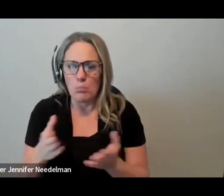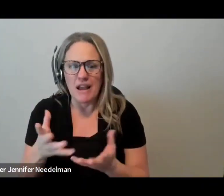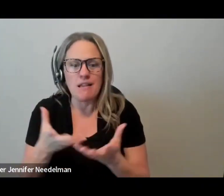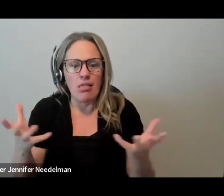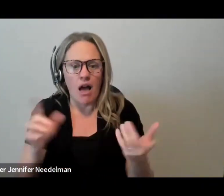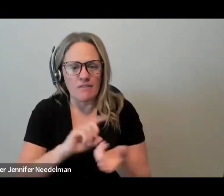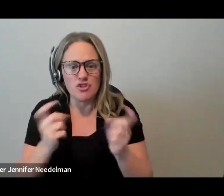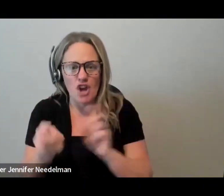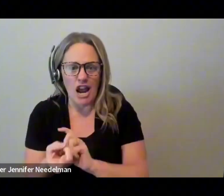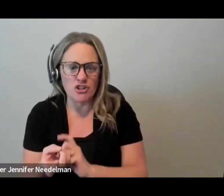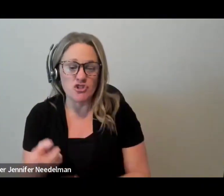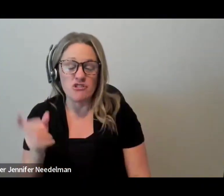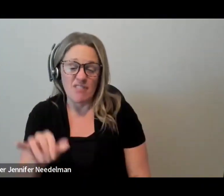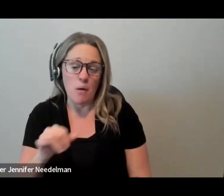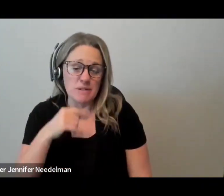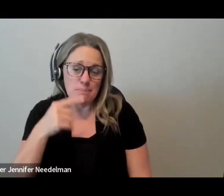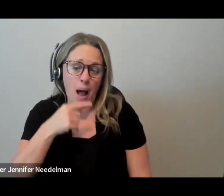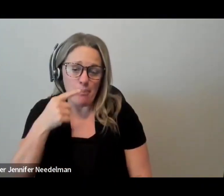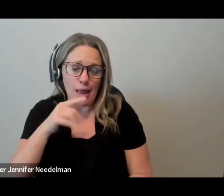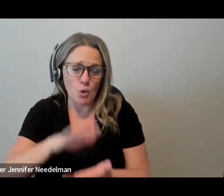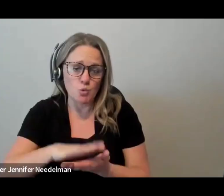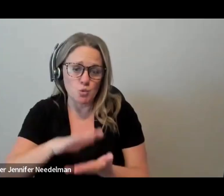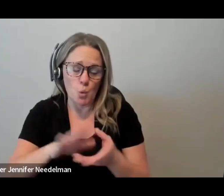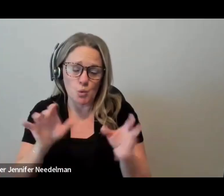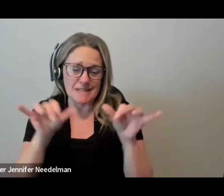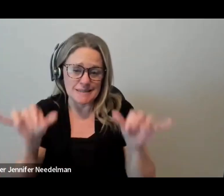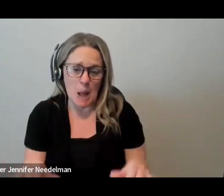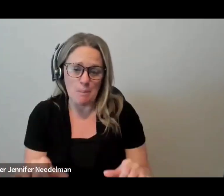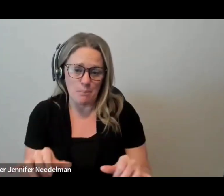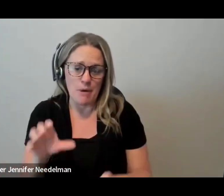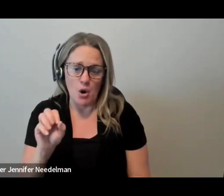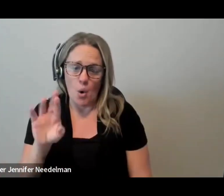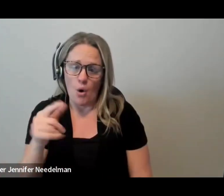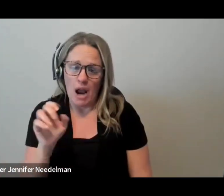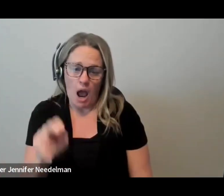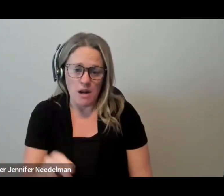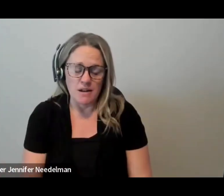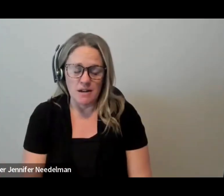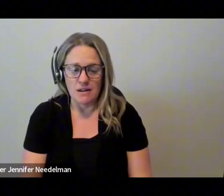that was the public school system in Portland, Oregon. And we used to lead a,